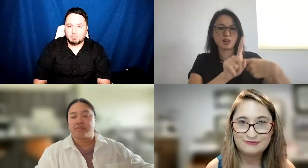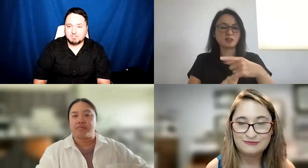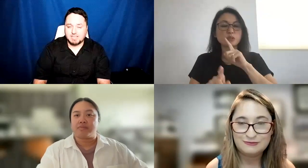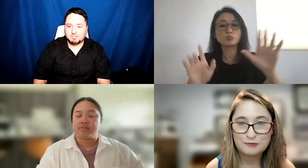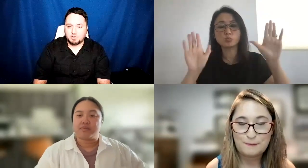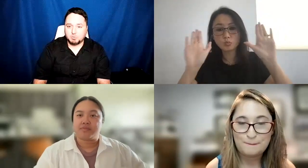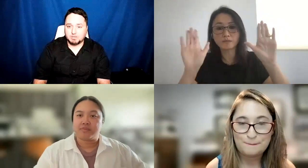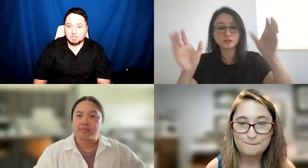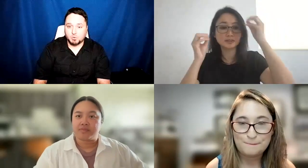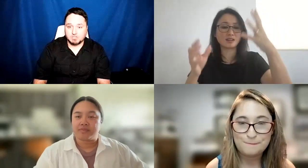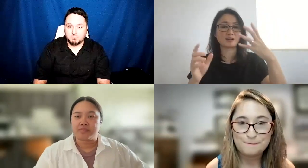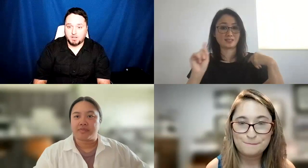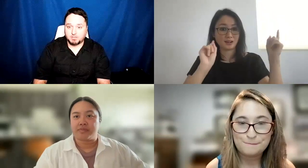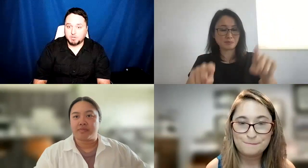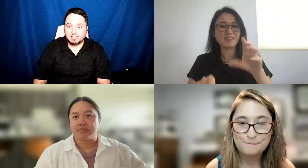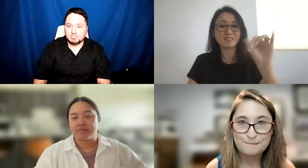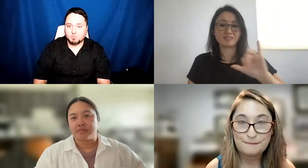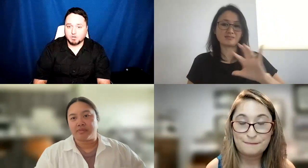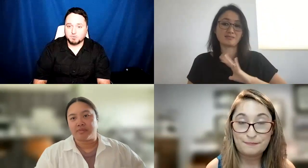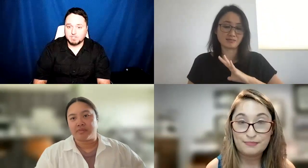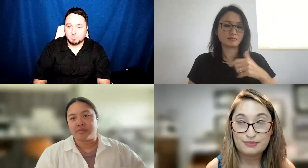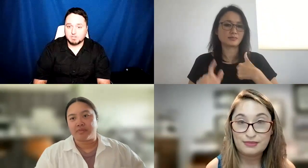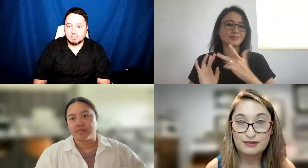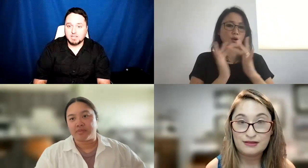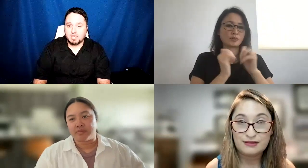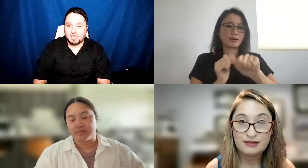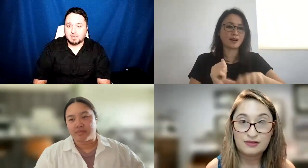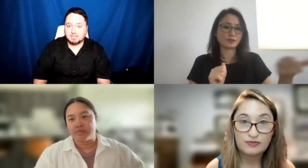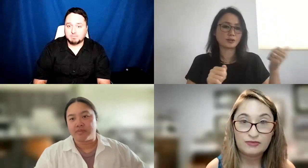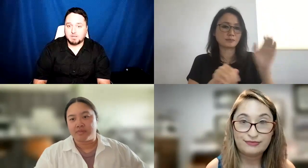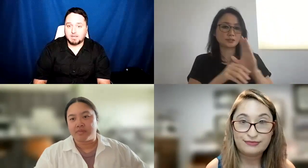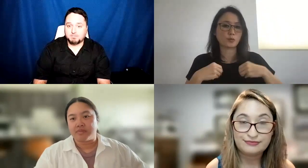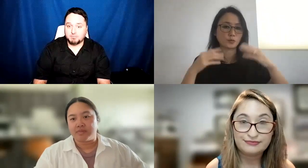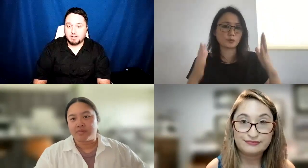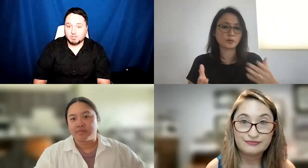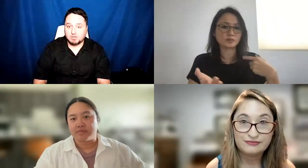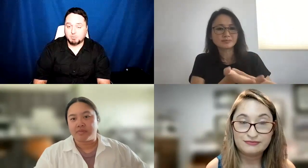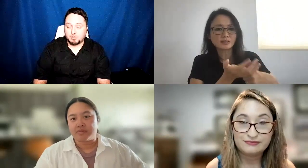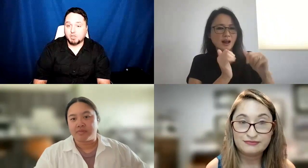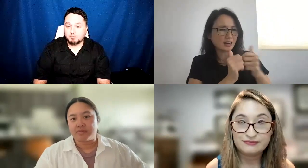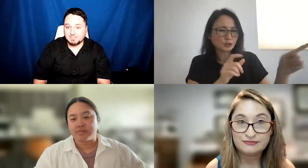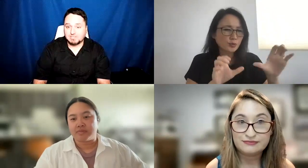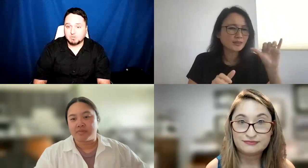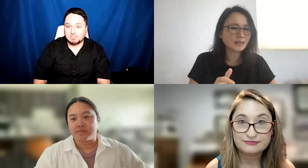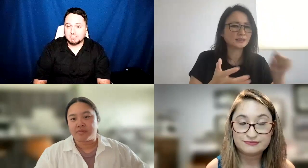I think we've taken a few in the course of a month and really it's just a wonderful resource and for me also network with other business owners